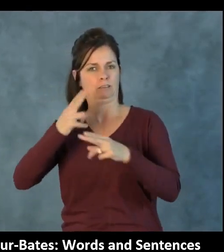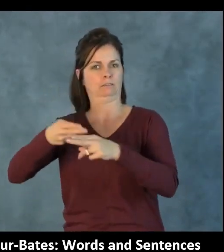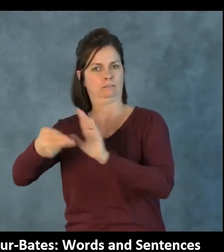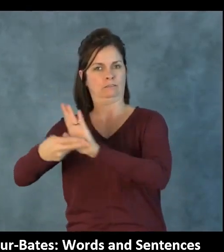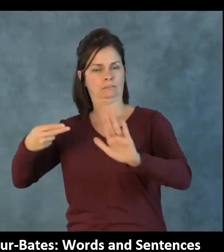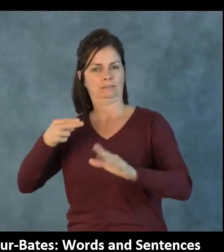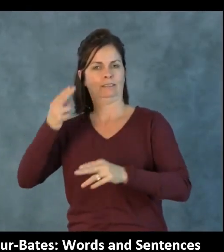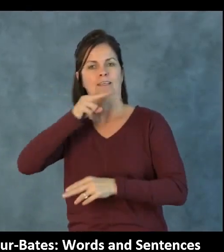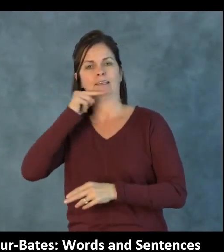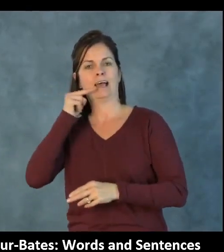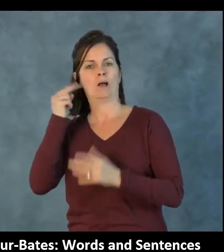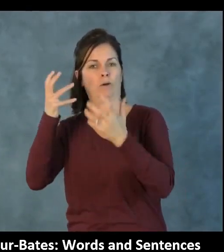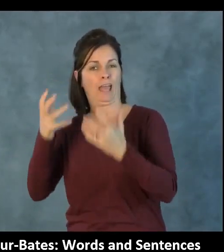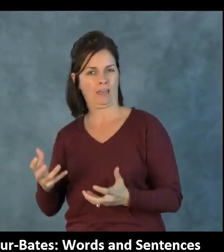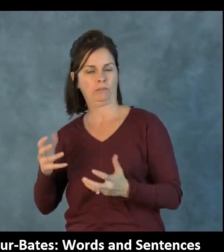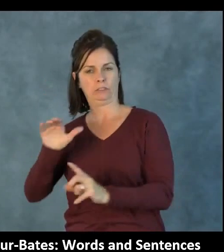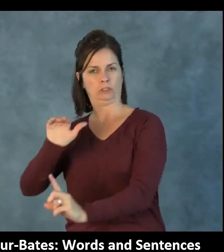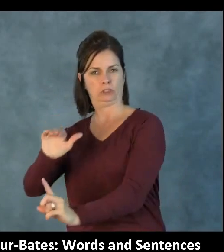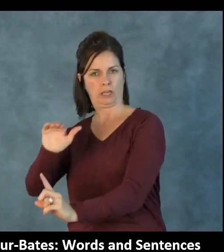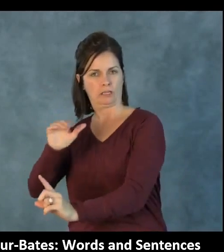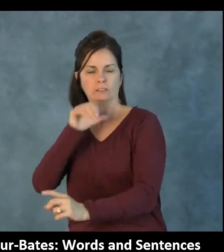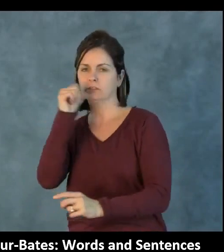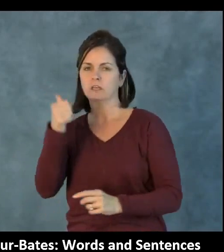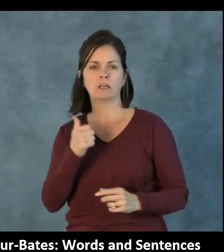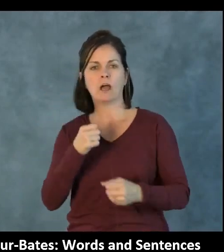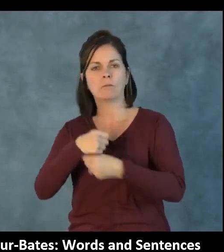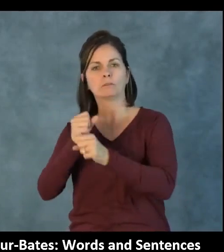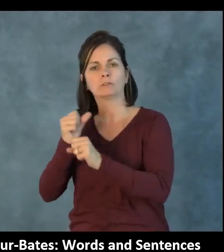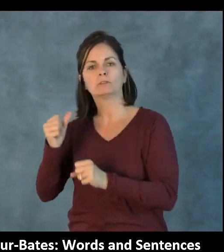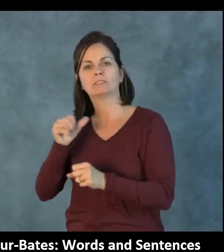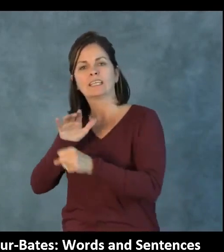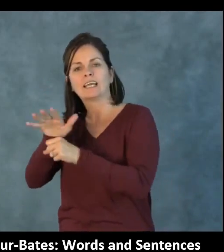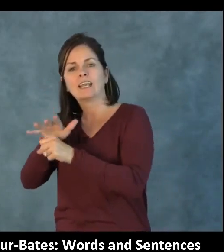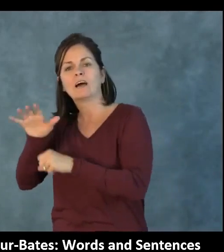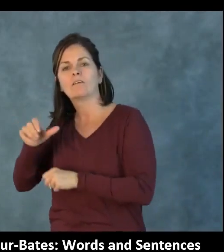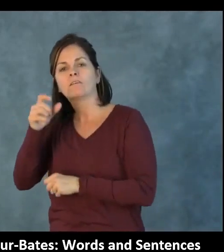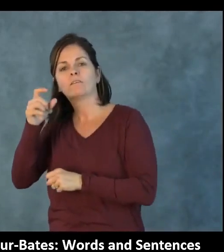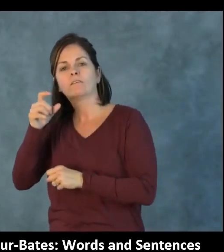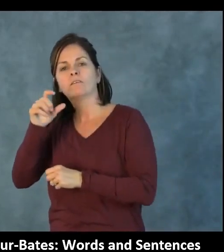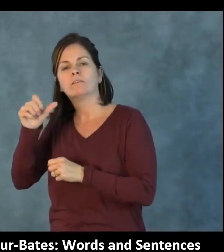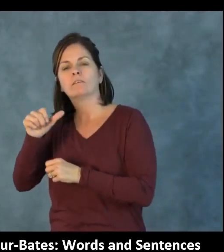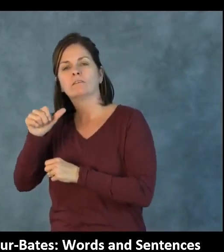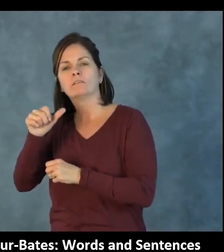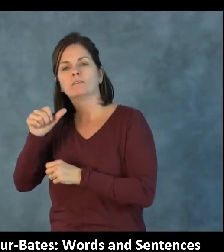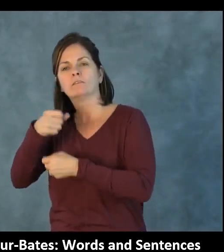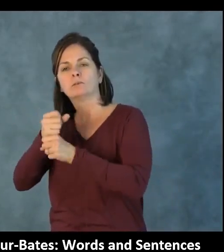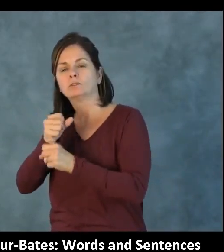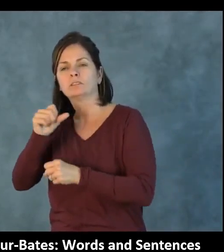who is not producing a sufficient number of other sorts of words other than nouns.